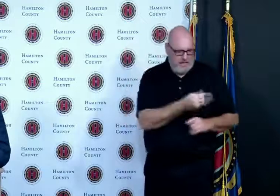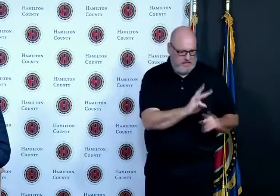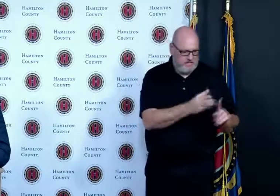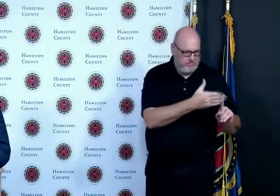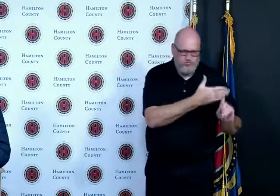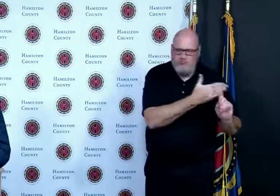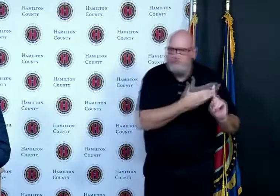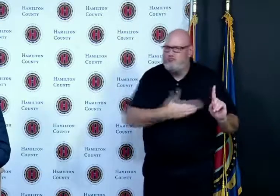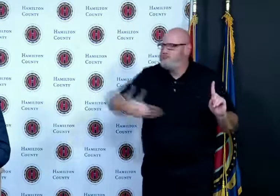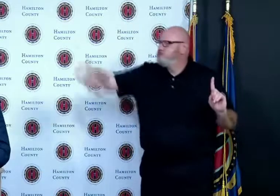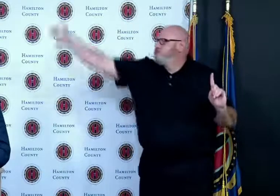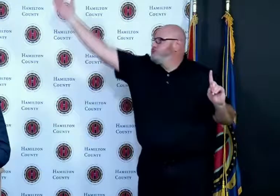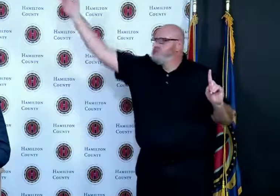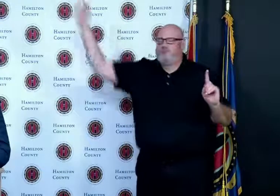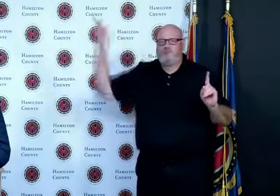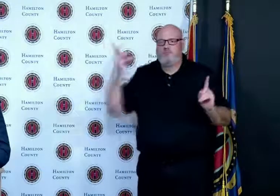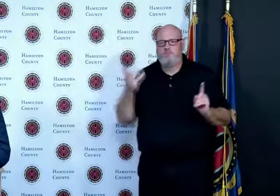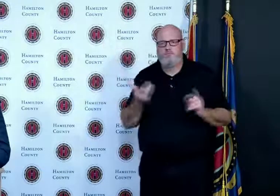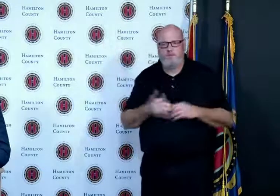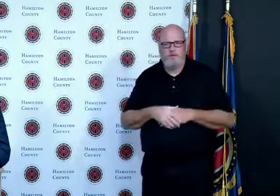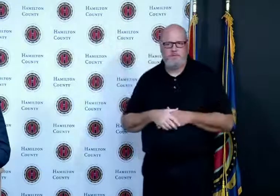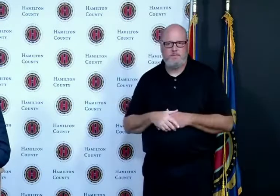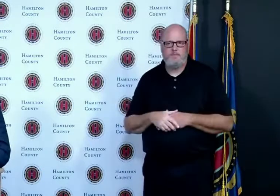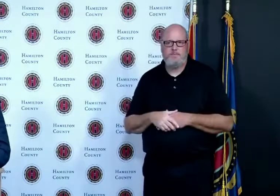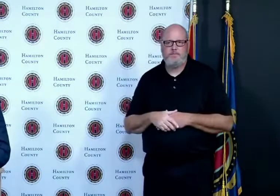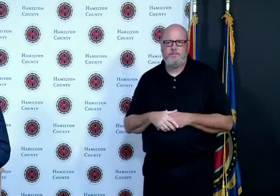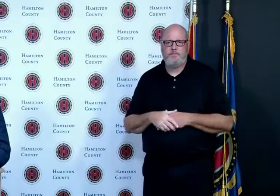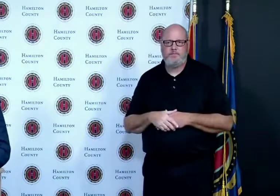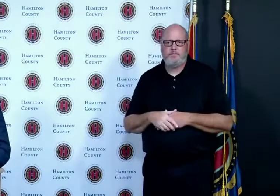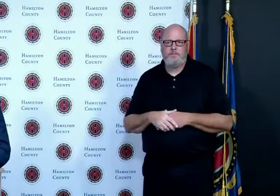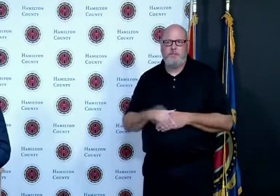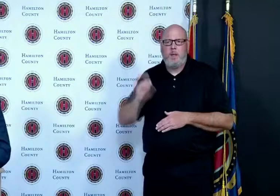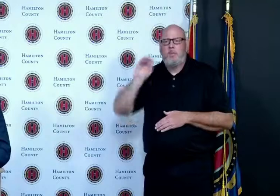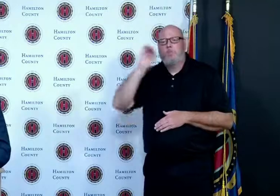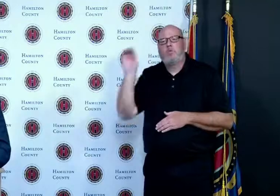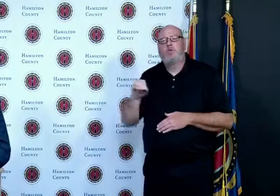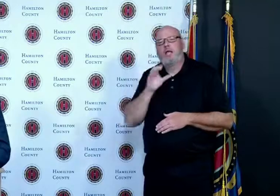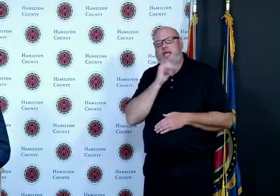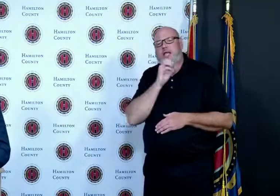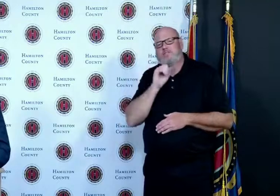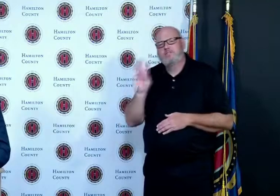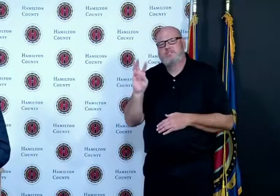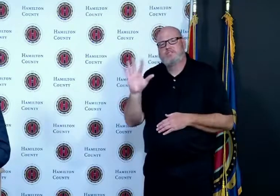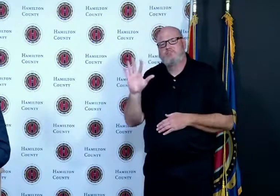under about the percentage of seniors those who are 65 70 and 80 and and why